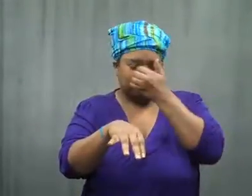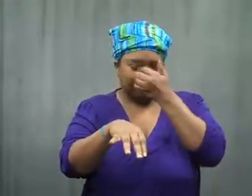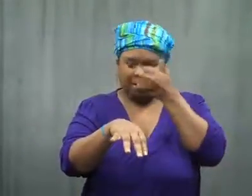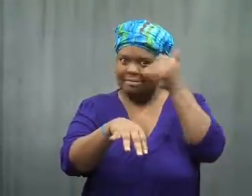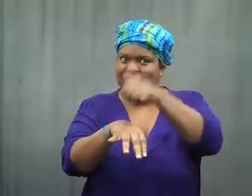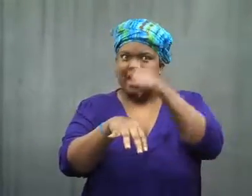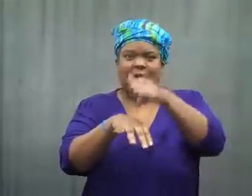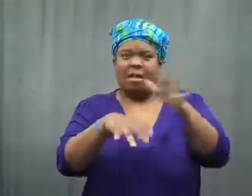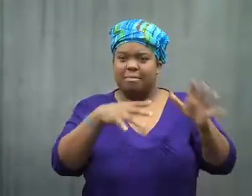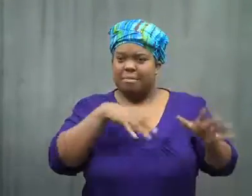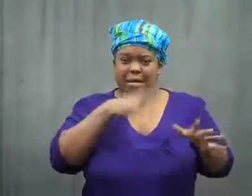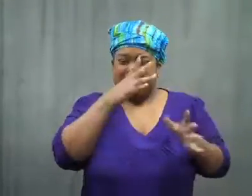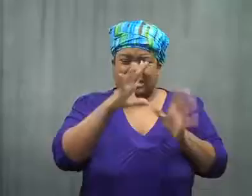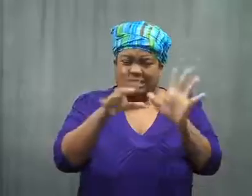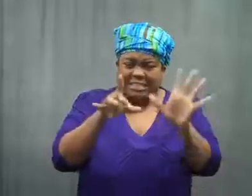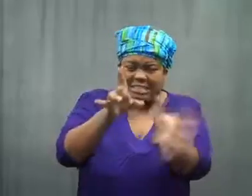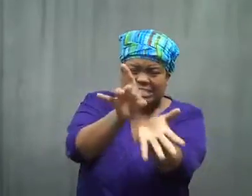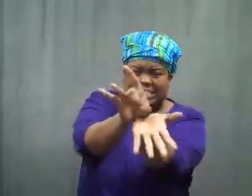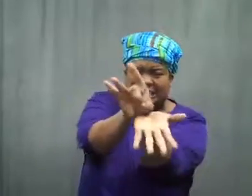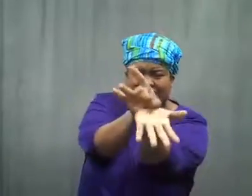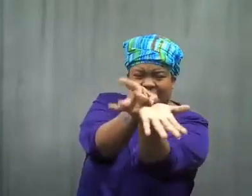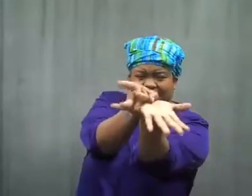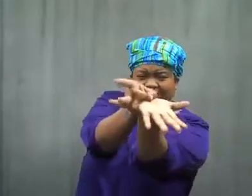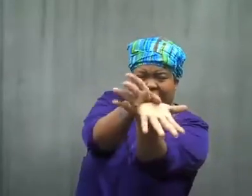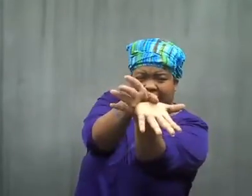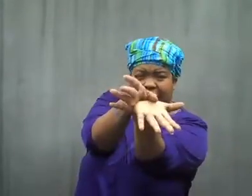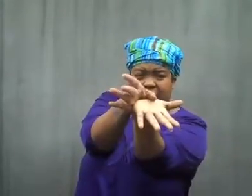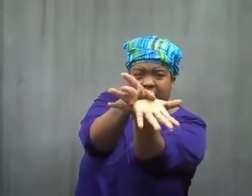It didn't budge, my mother flicked it off.